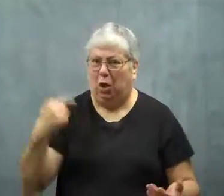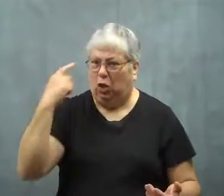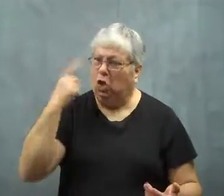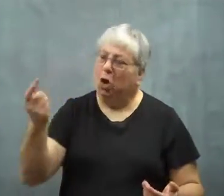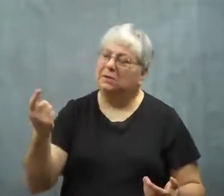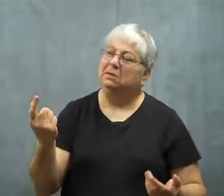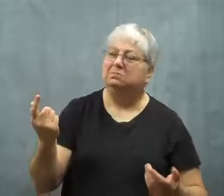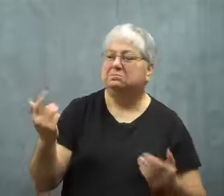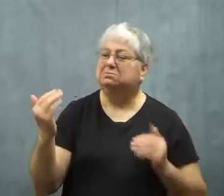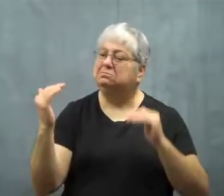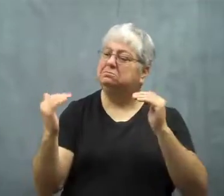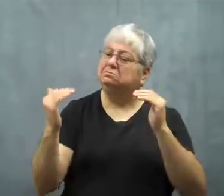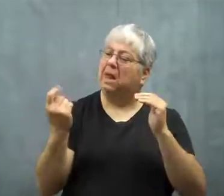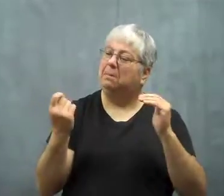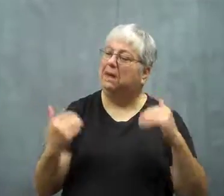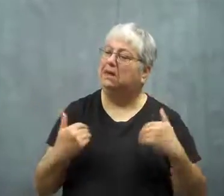He said he thought Trayvon was a little younger than him,